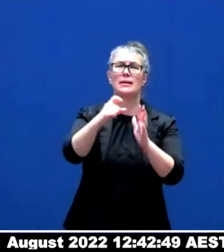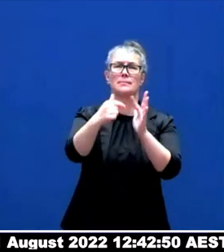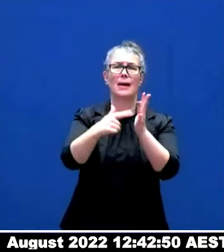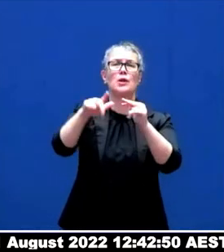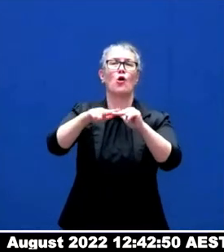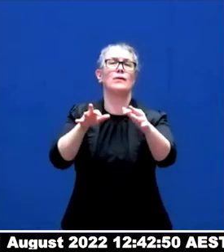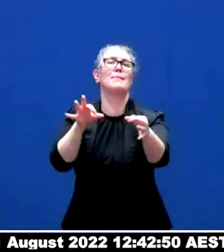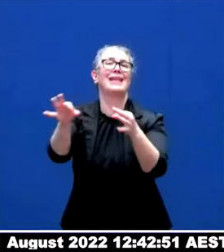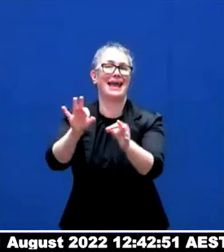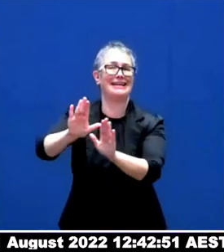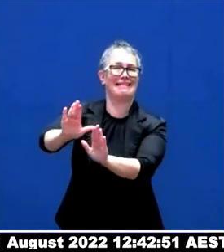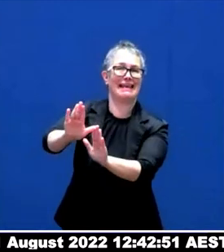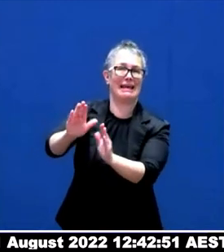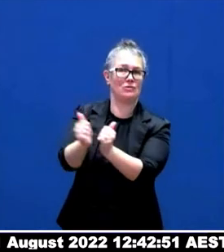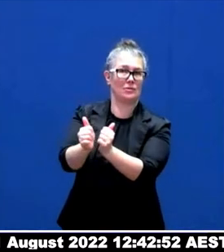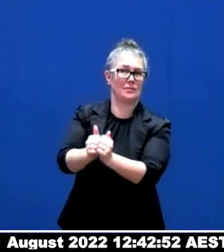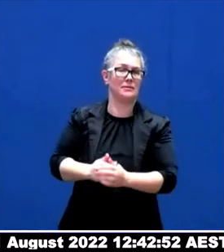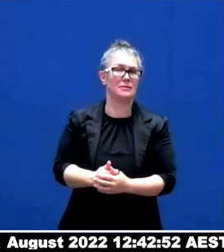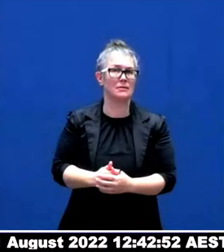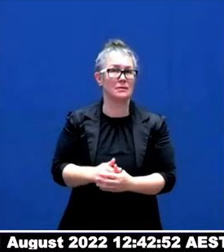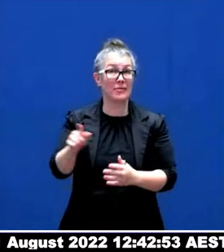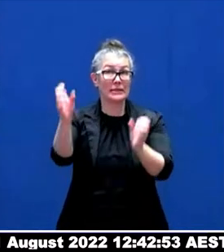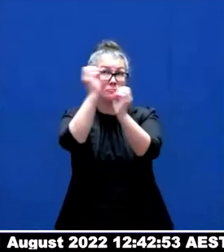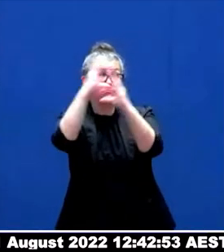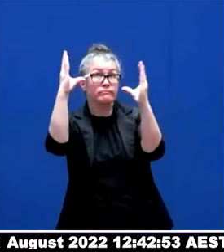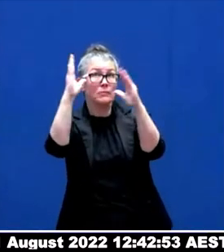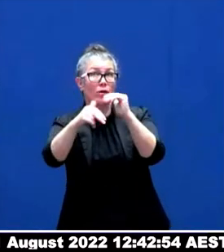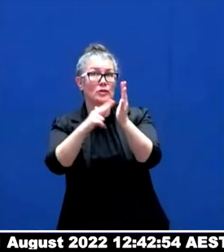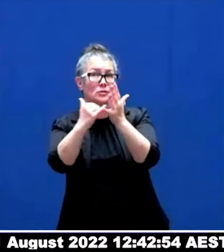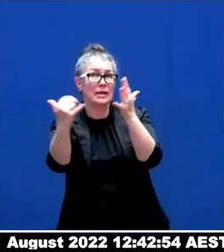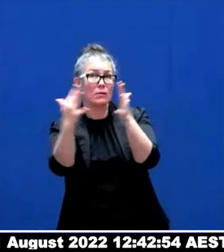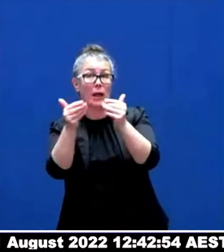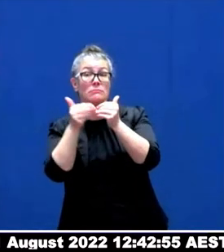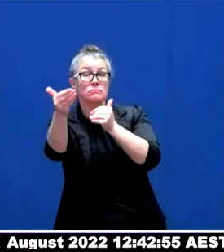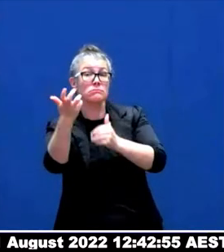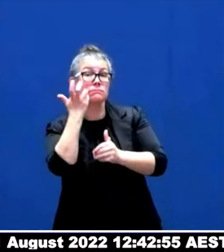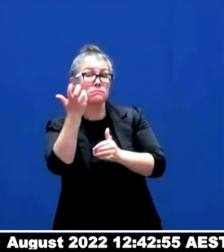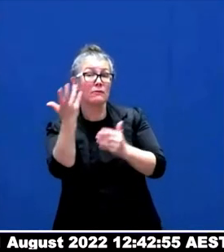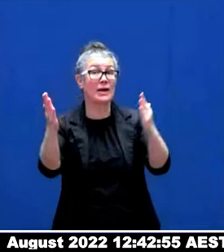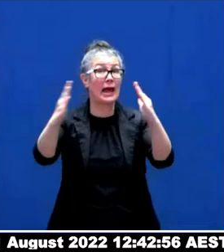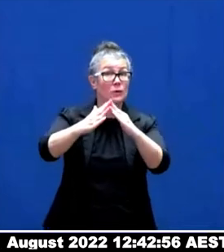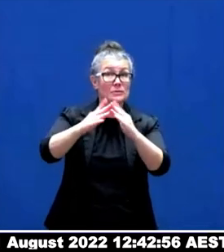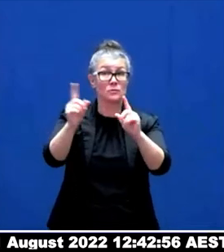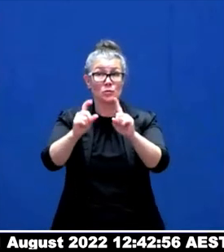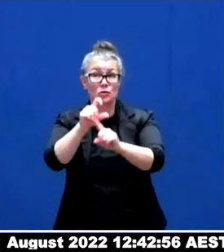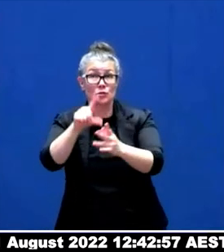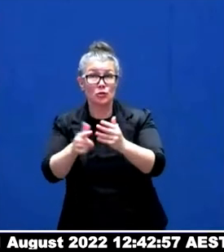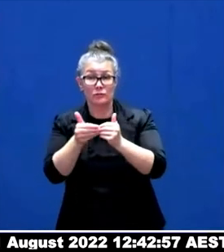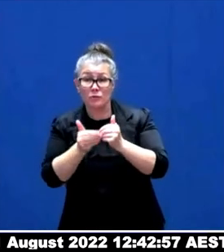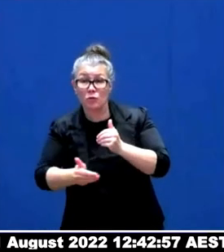And is this a vision for housing for New South Wales into the next 20 years or